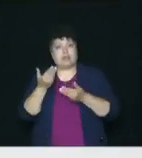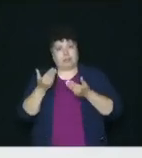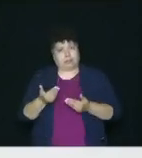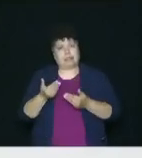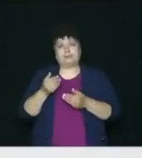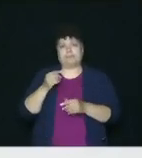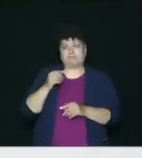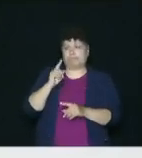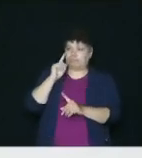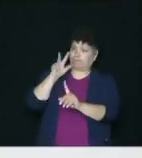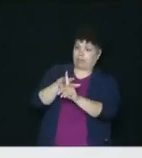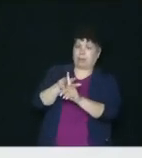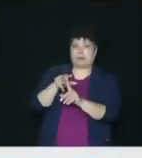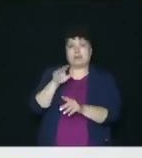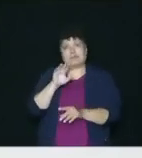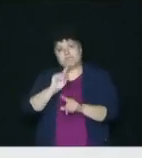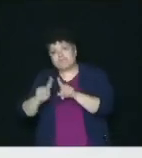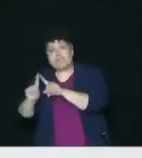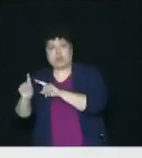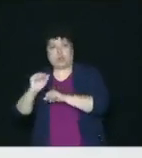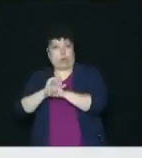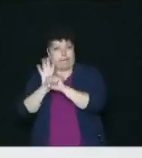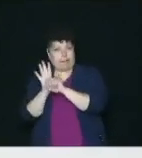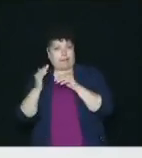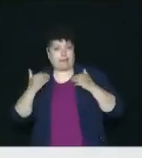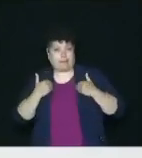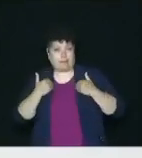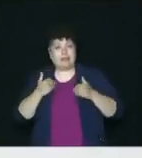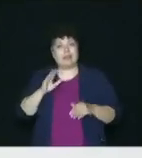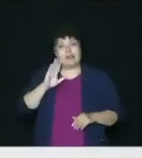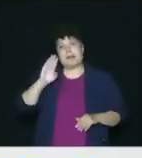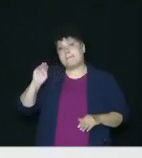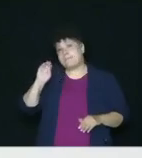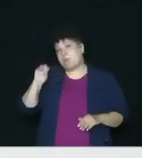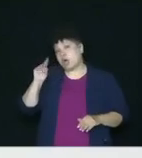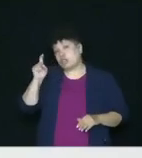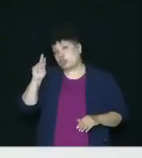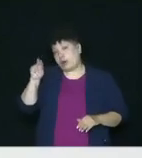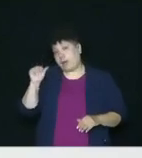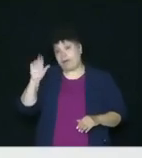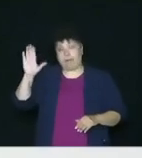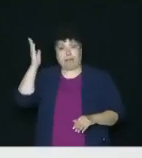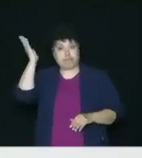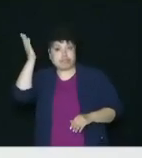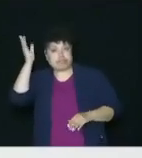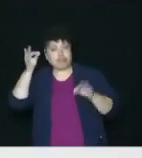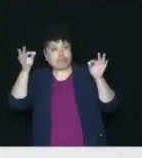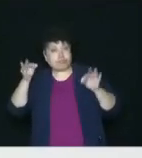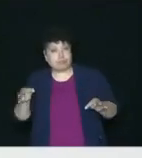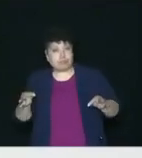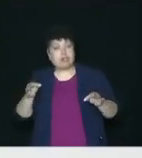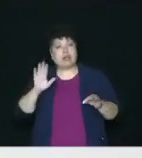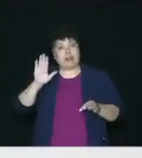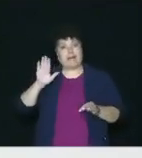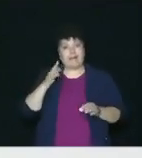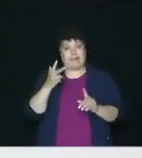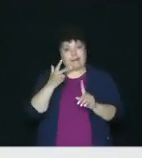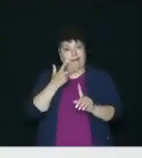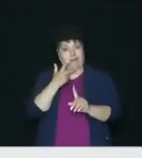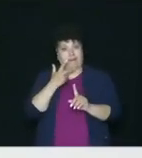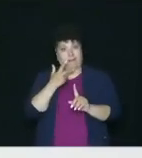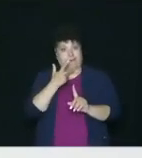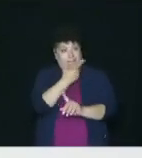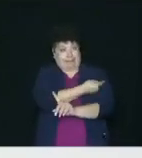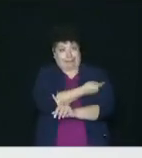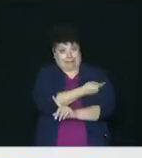THERE ARE NEW VACCINES TARGETING